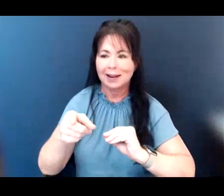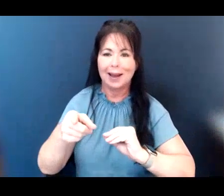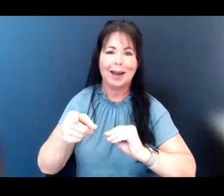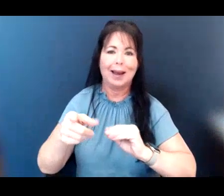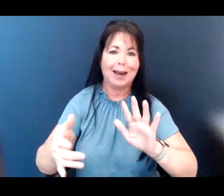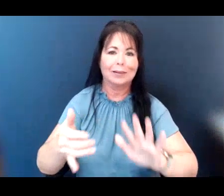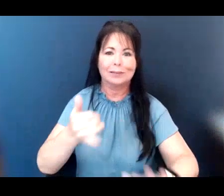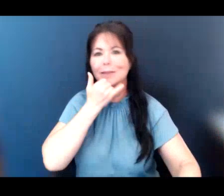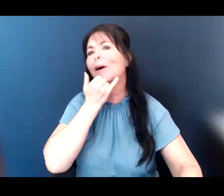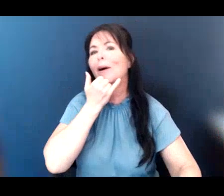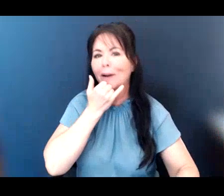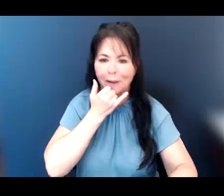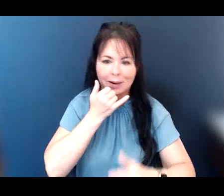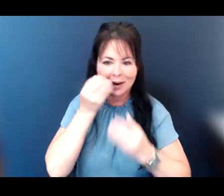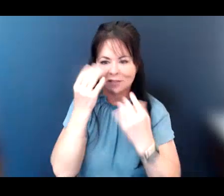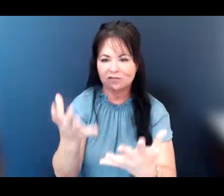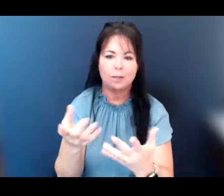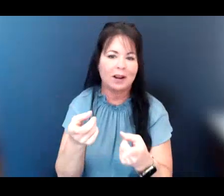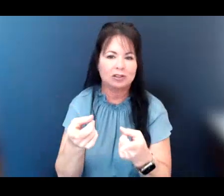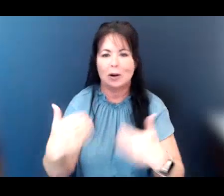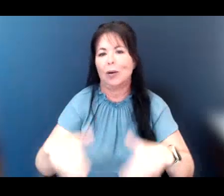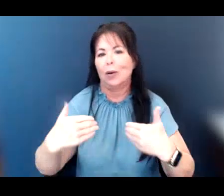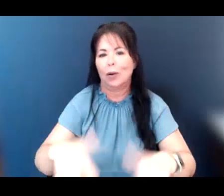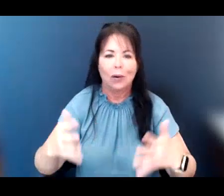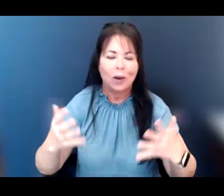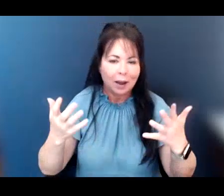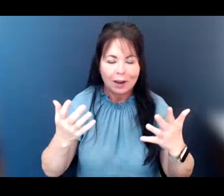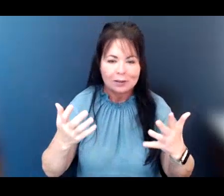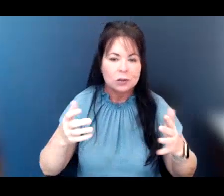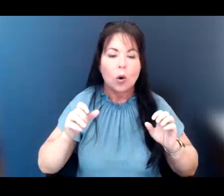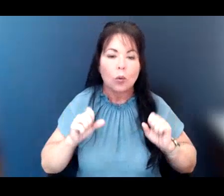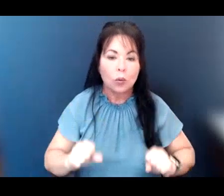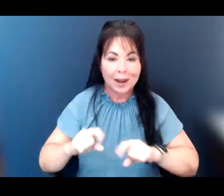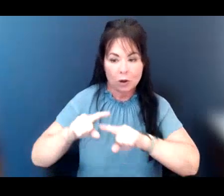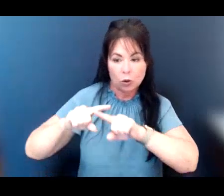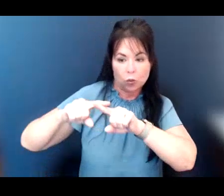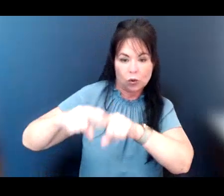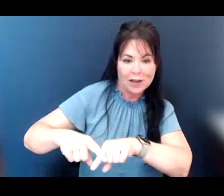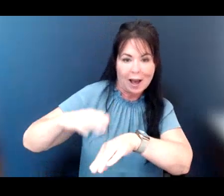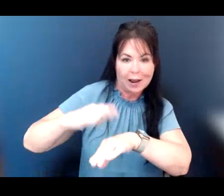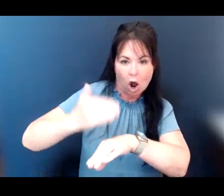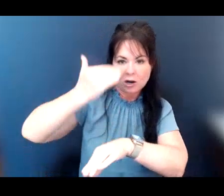So we can only rely on the knowledge of that tool to know whether or not.